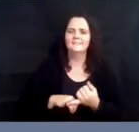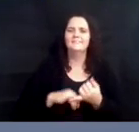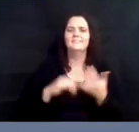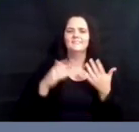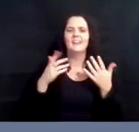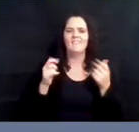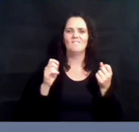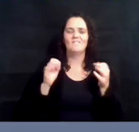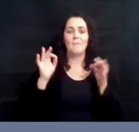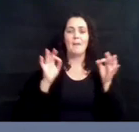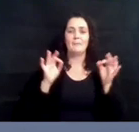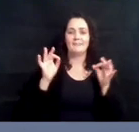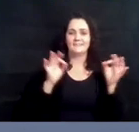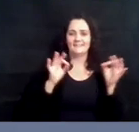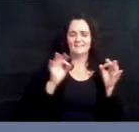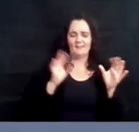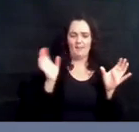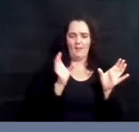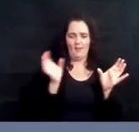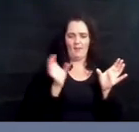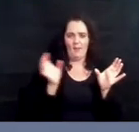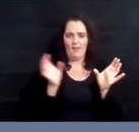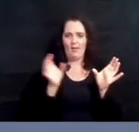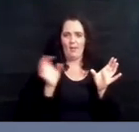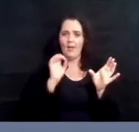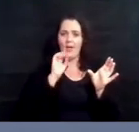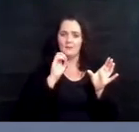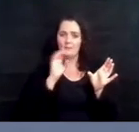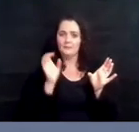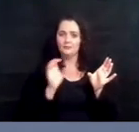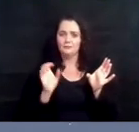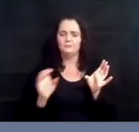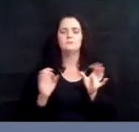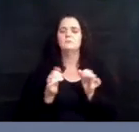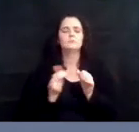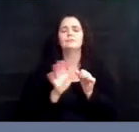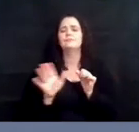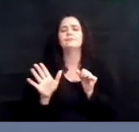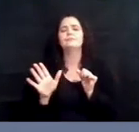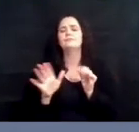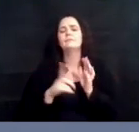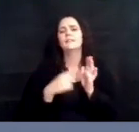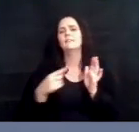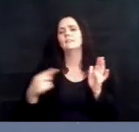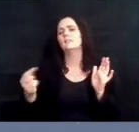stop-motion, animated thing which is just one of the most glorious things you'll ever see.